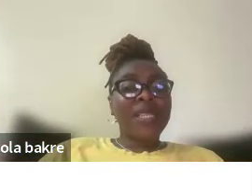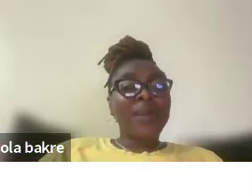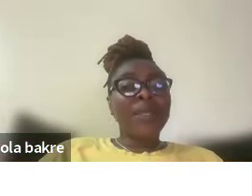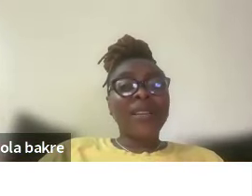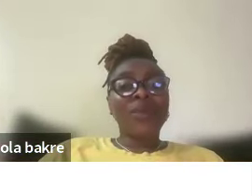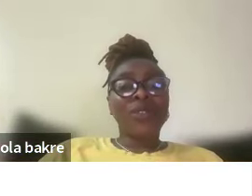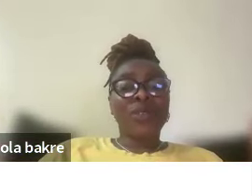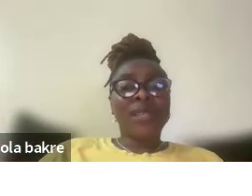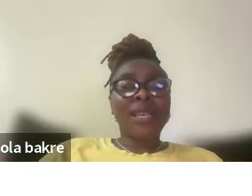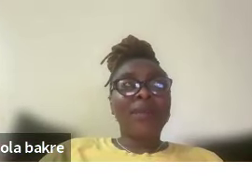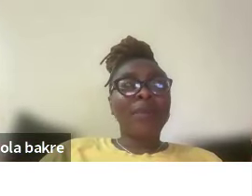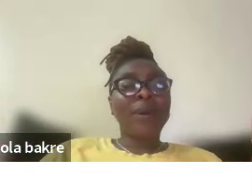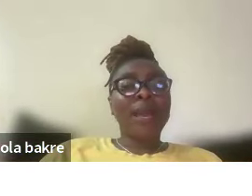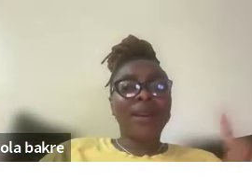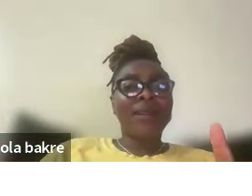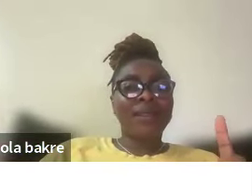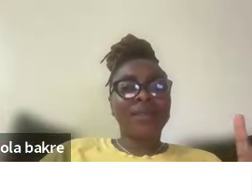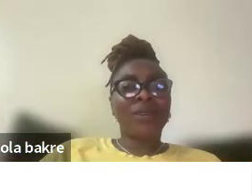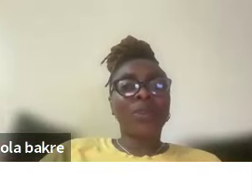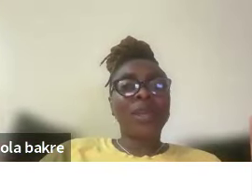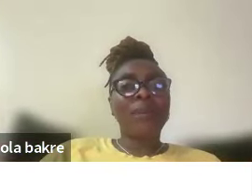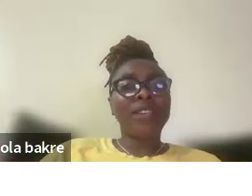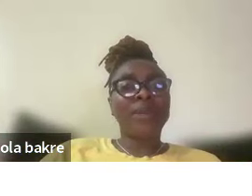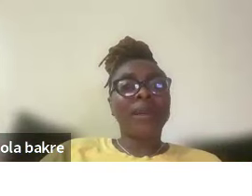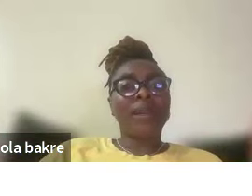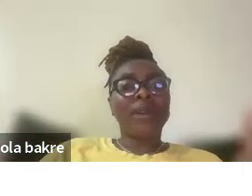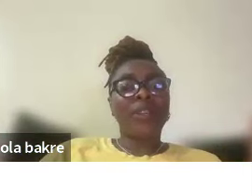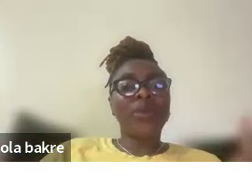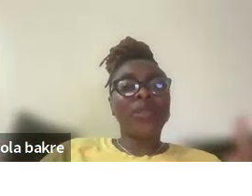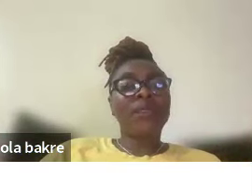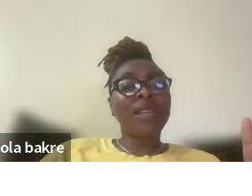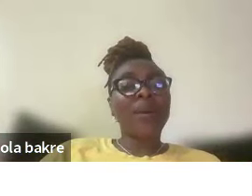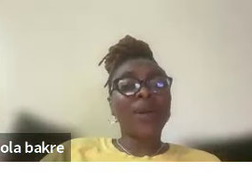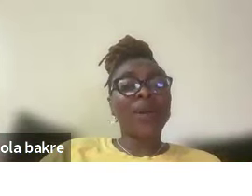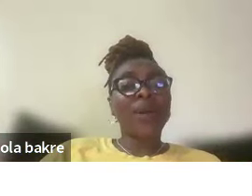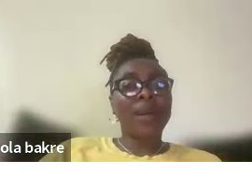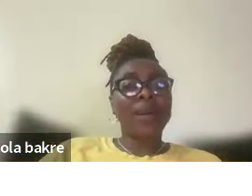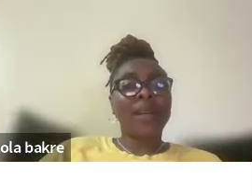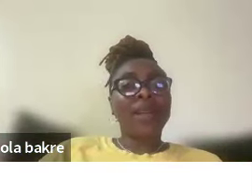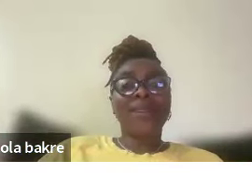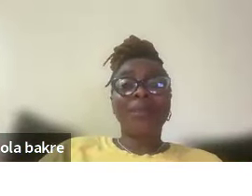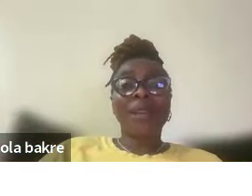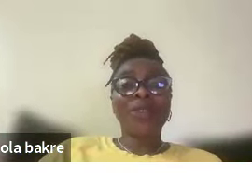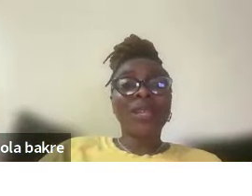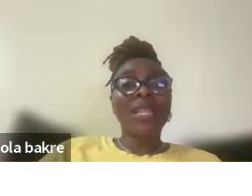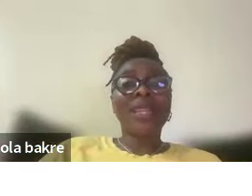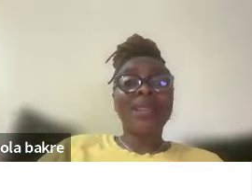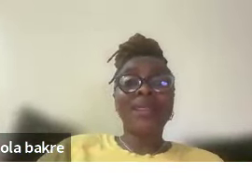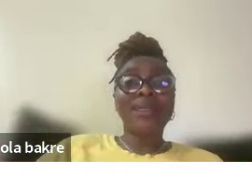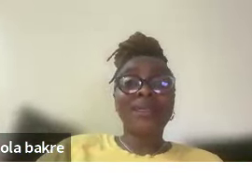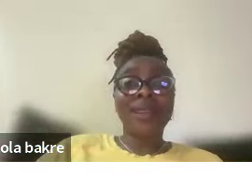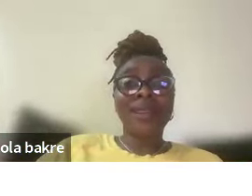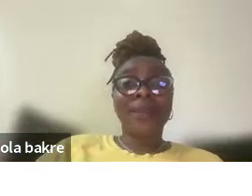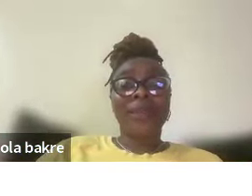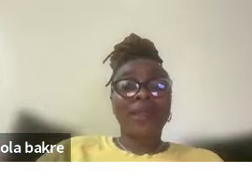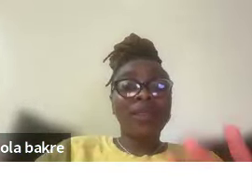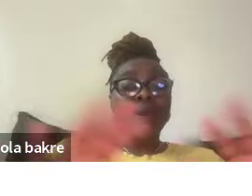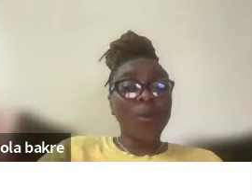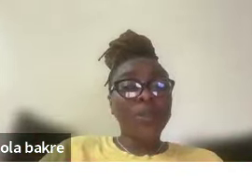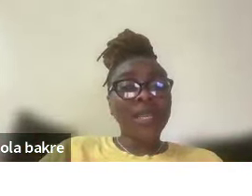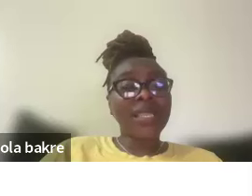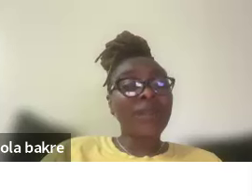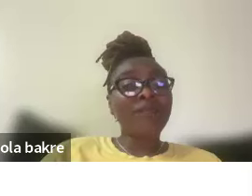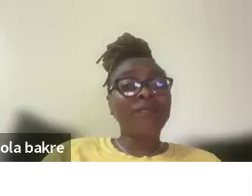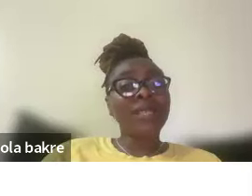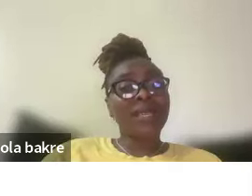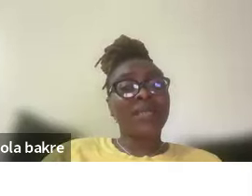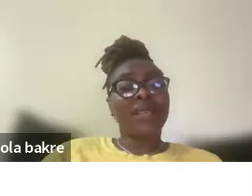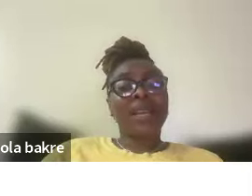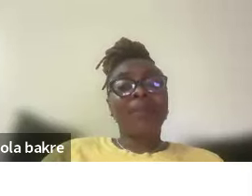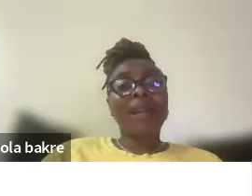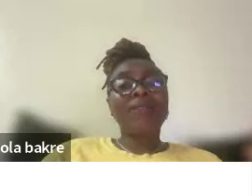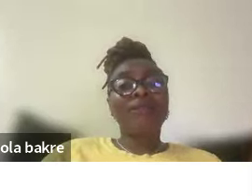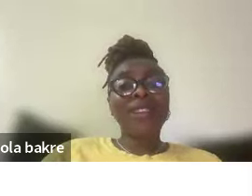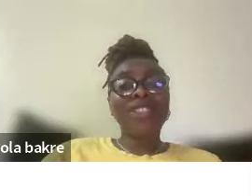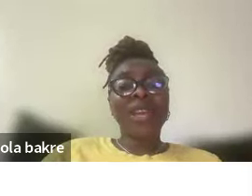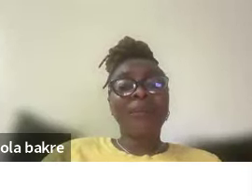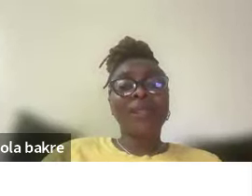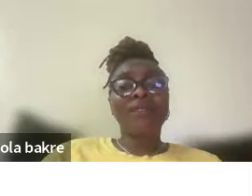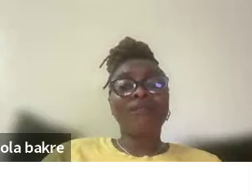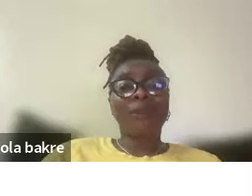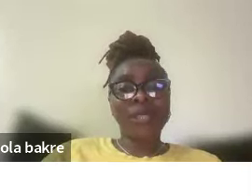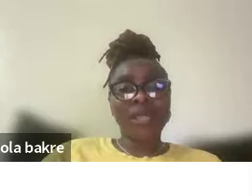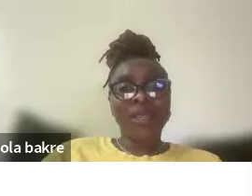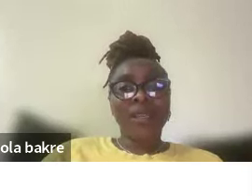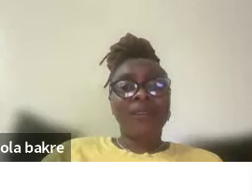sola bakre: is important to stress. And I remember I heard Dr. Imachima when she was giving her welcome remark. She mentioned that that this thing, this whole project, is being funded by the French Embassy Fund